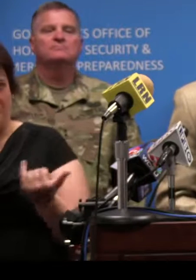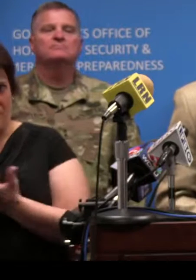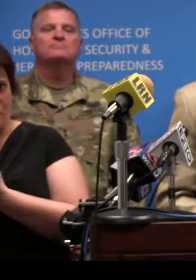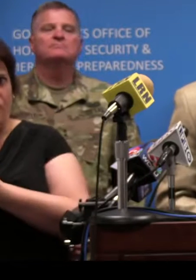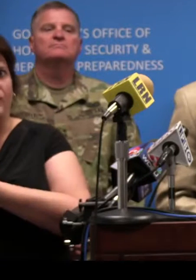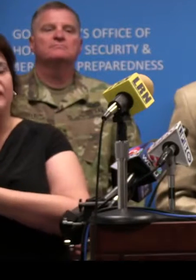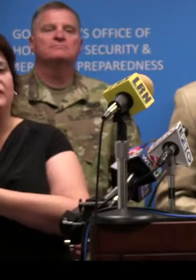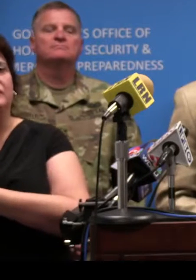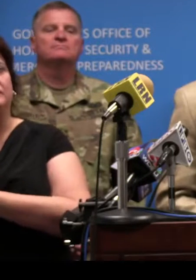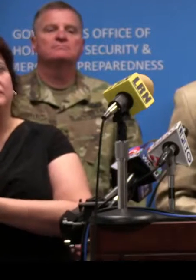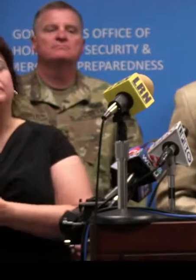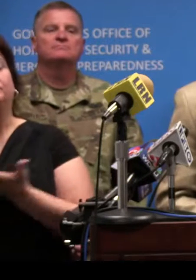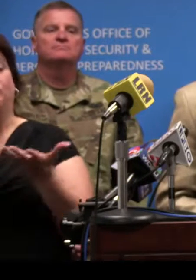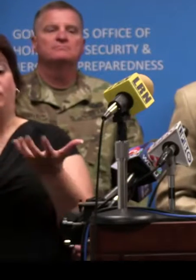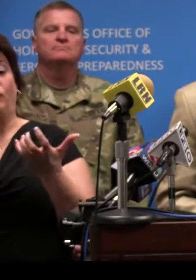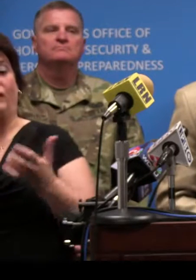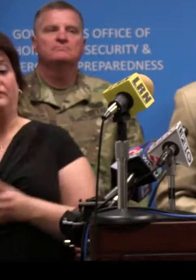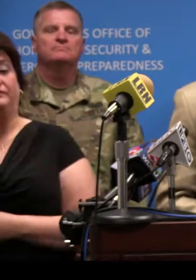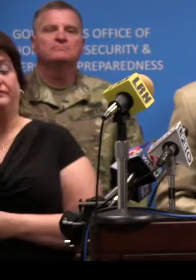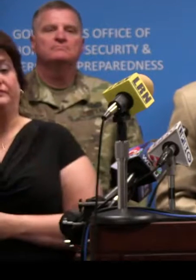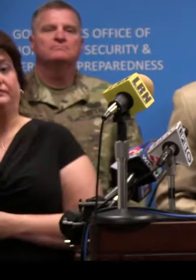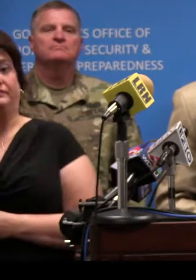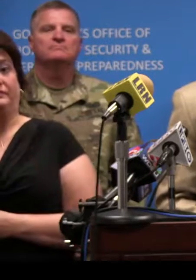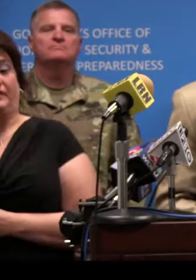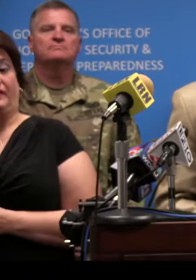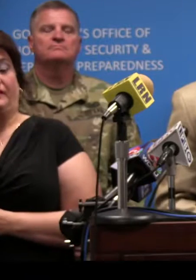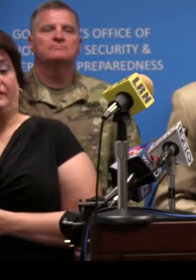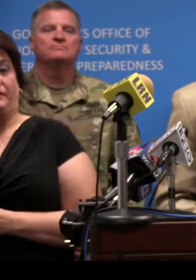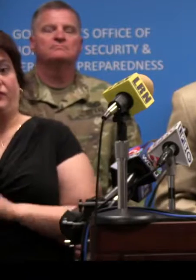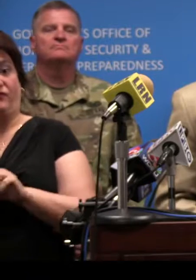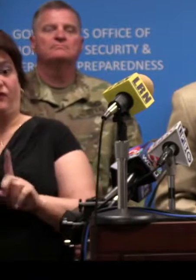administrator from Washington to share some of his thoughts with you all cuz he